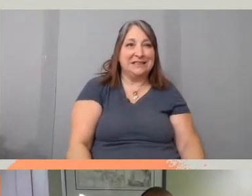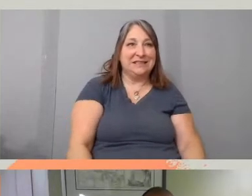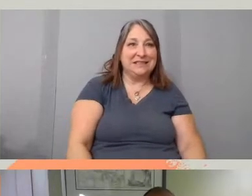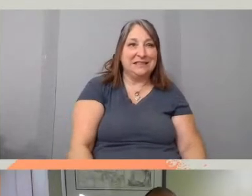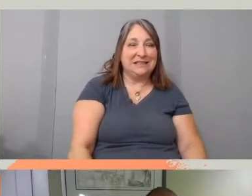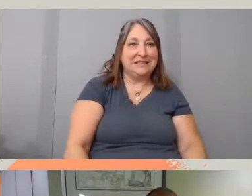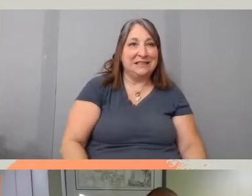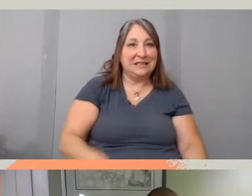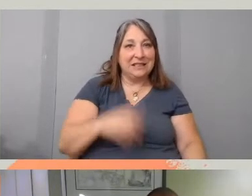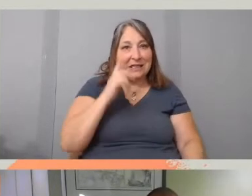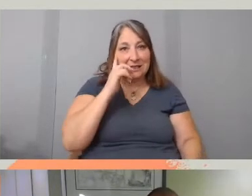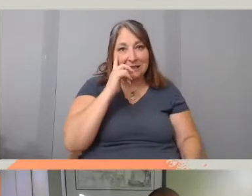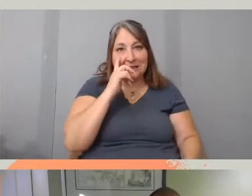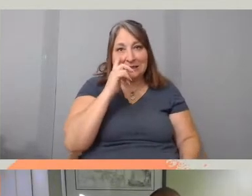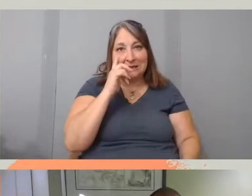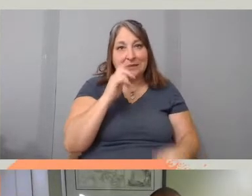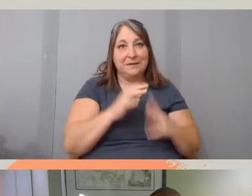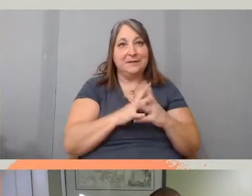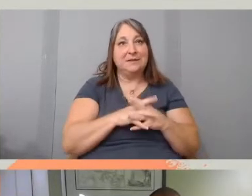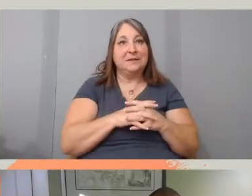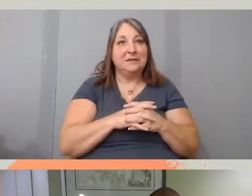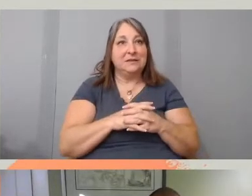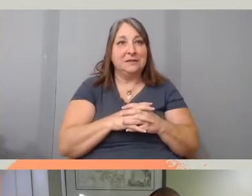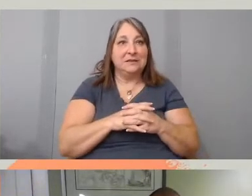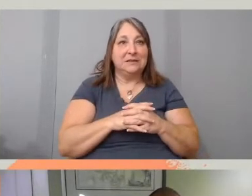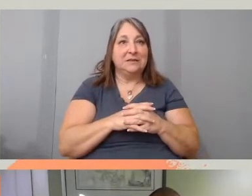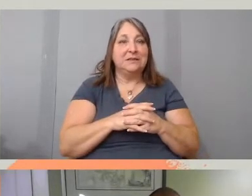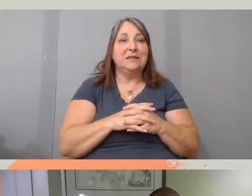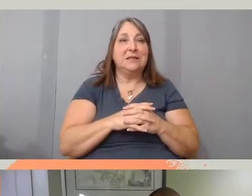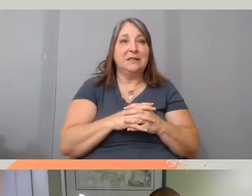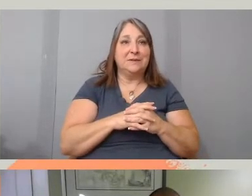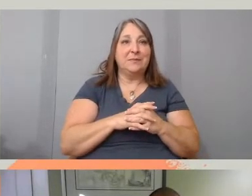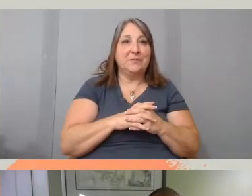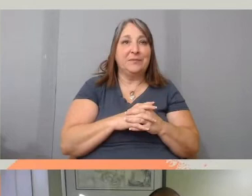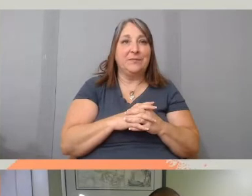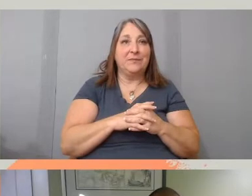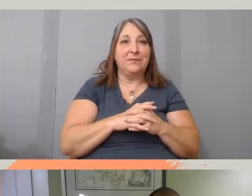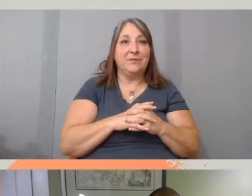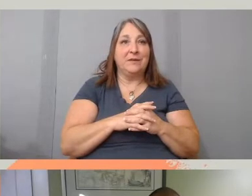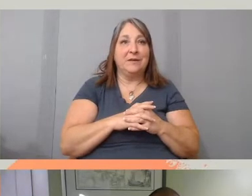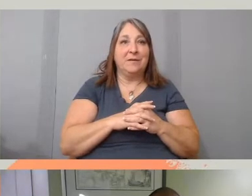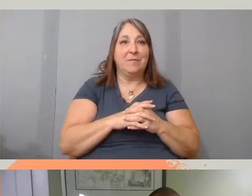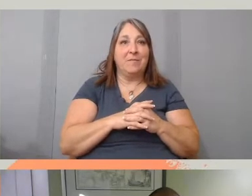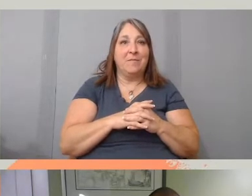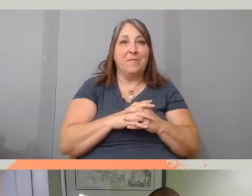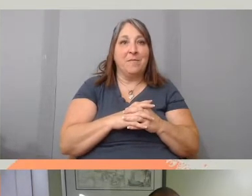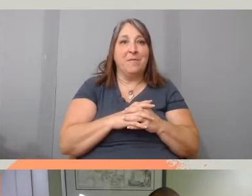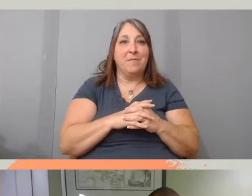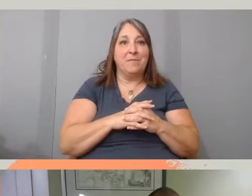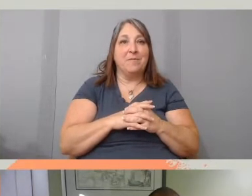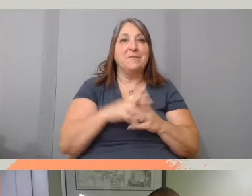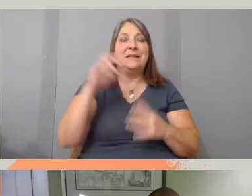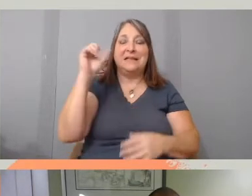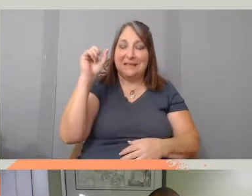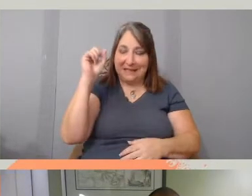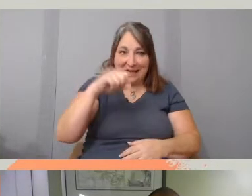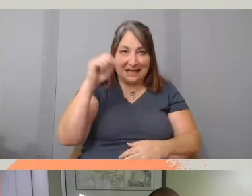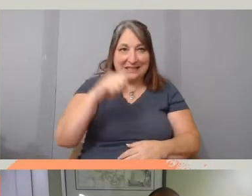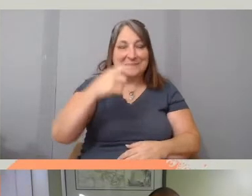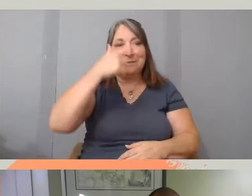Yeah. So I'd answer that too. Like, you know, because this is,